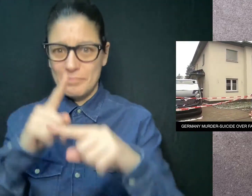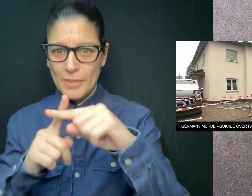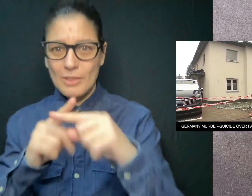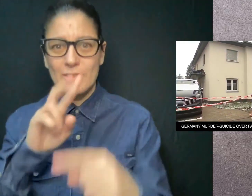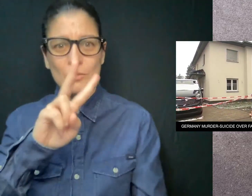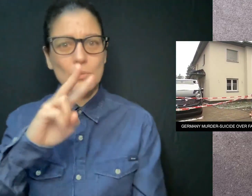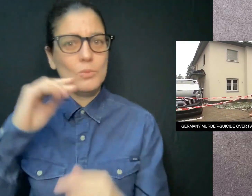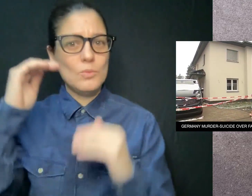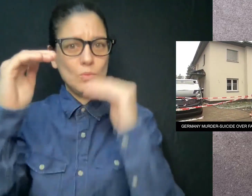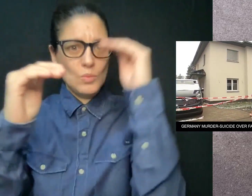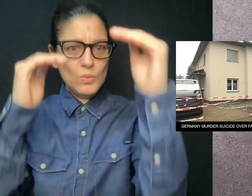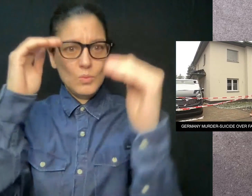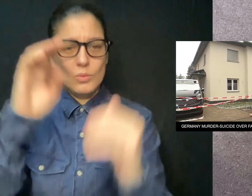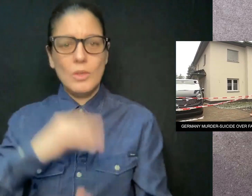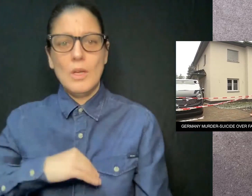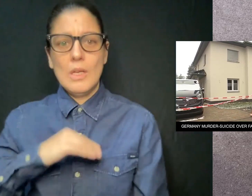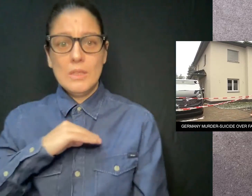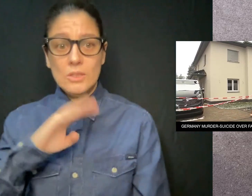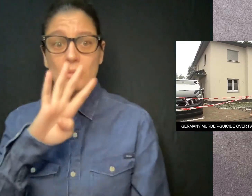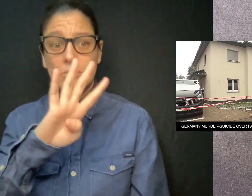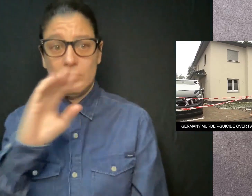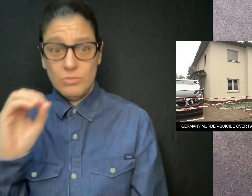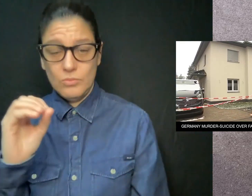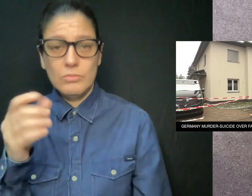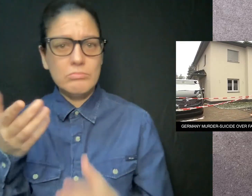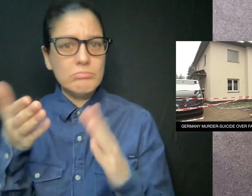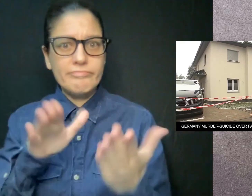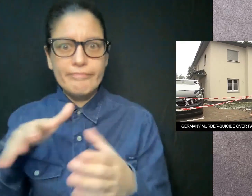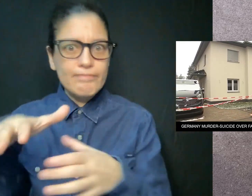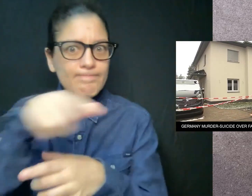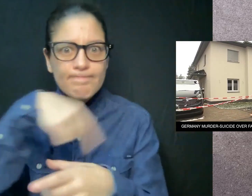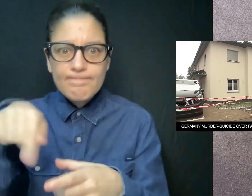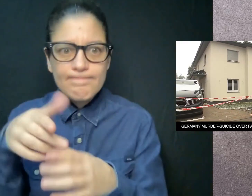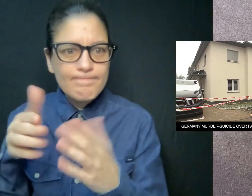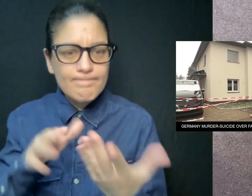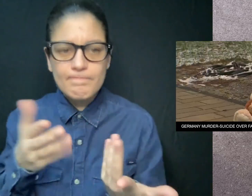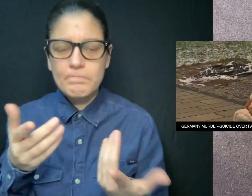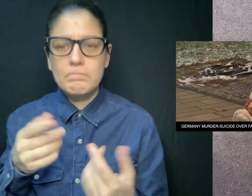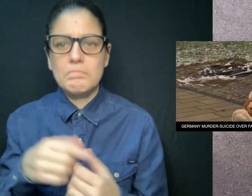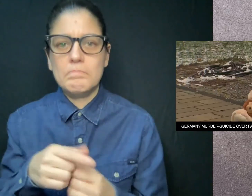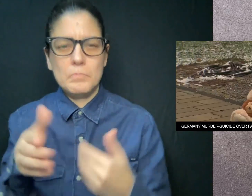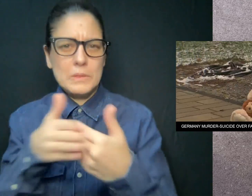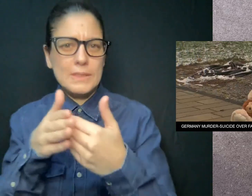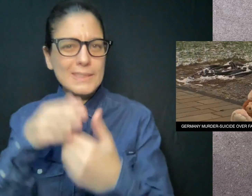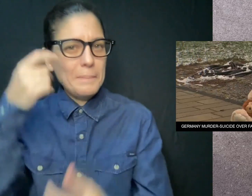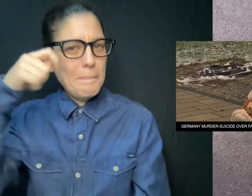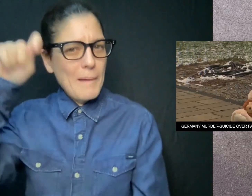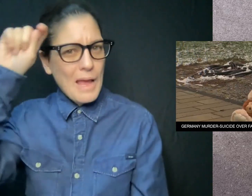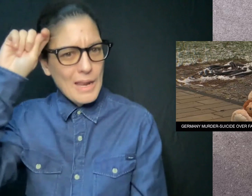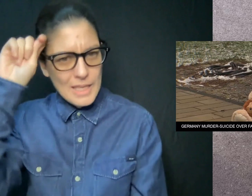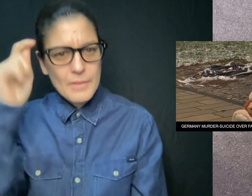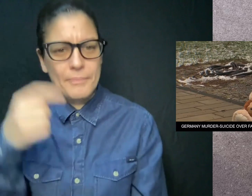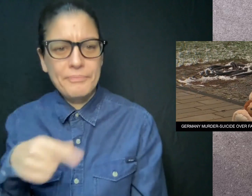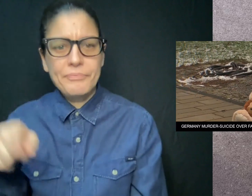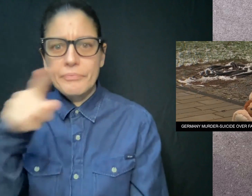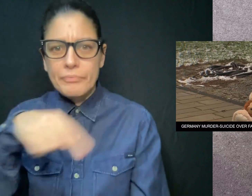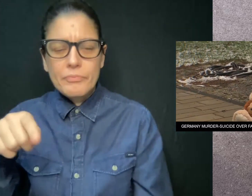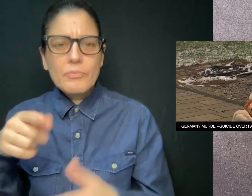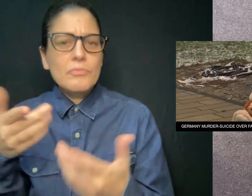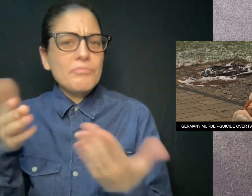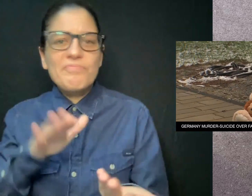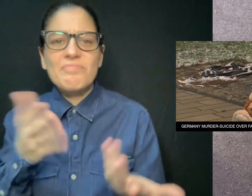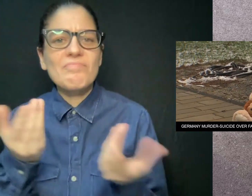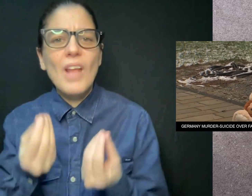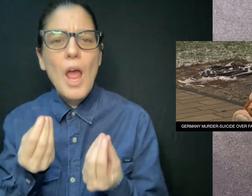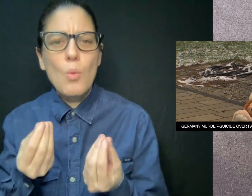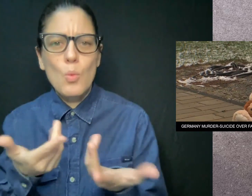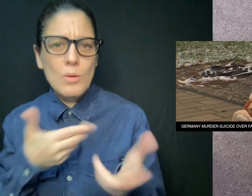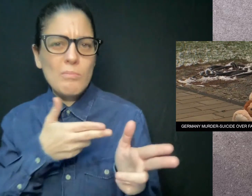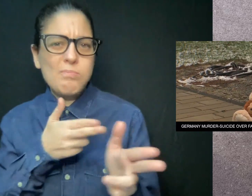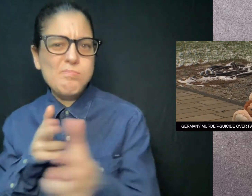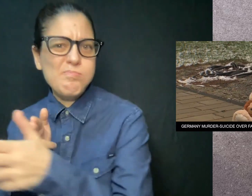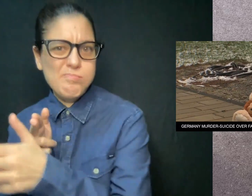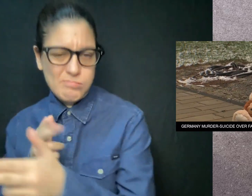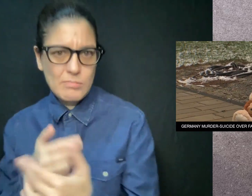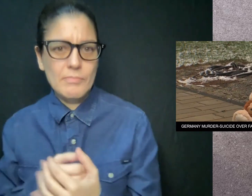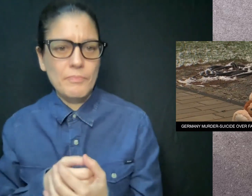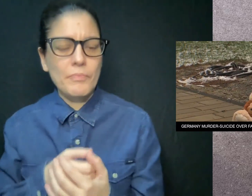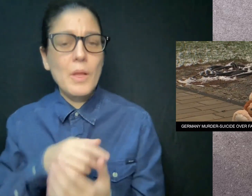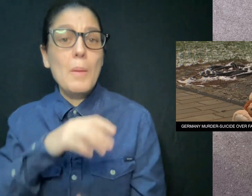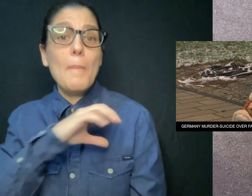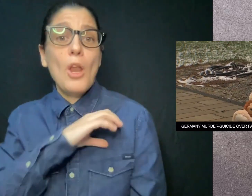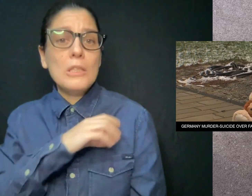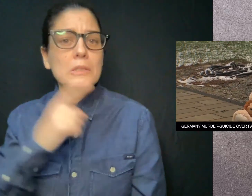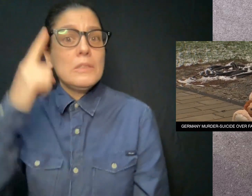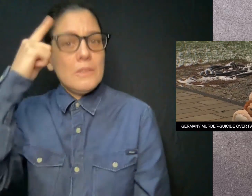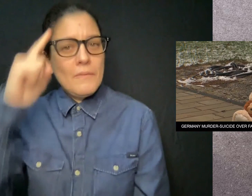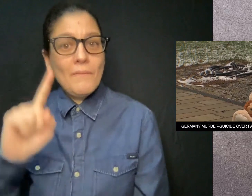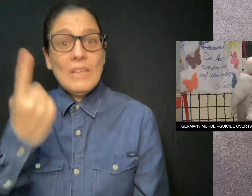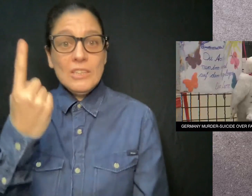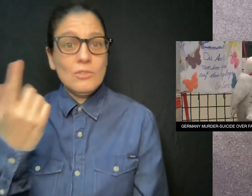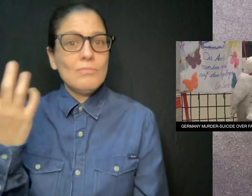as well as two adults both age 40 dead in a house near Berlin all of them died from gunshot wounds